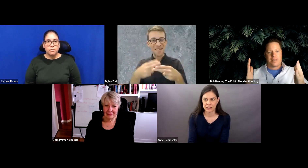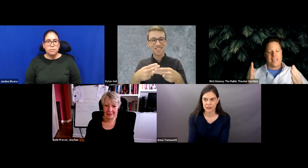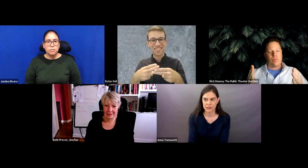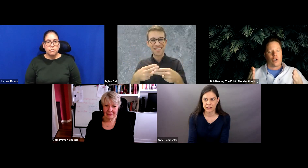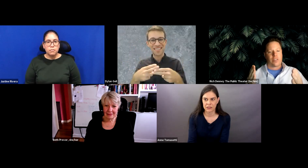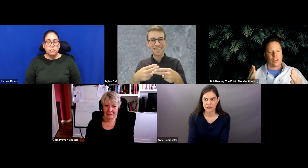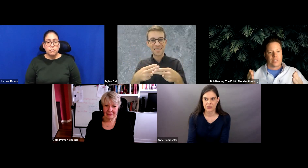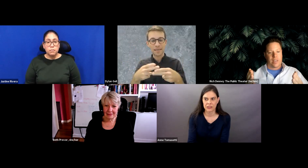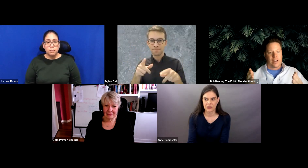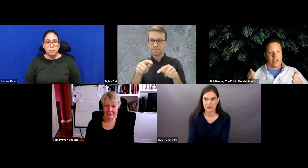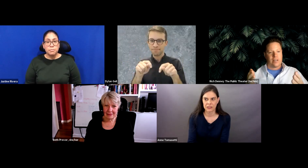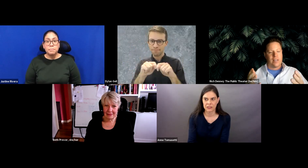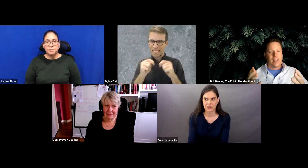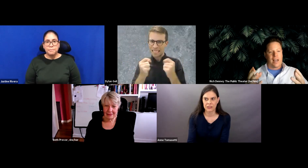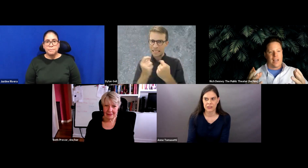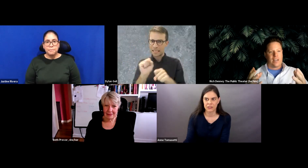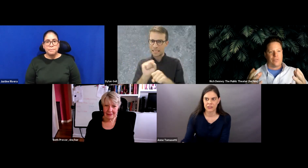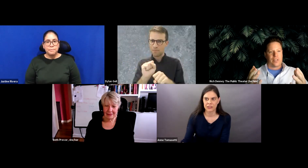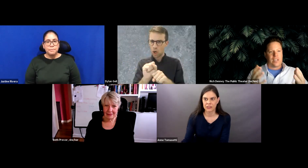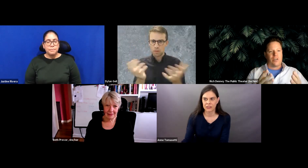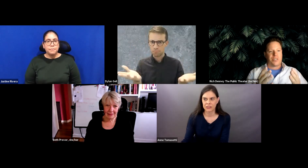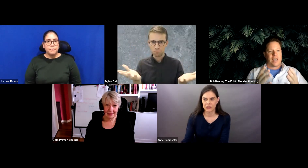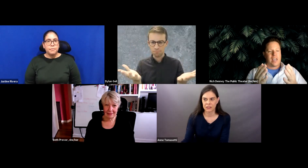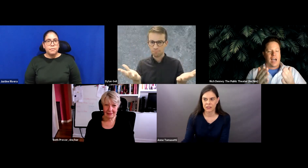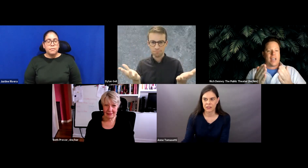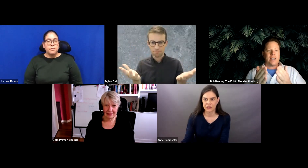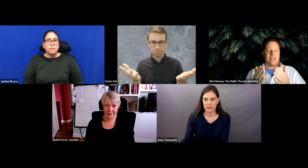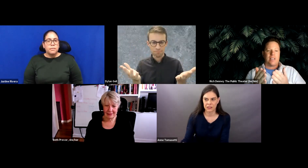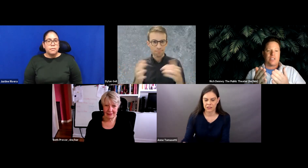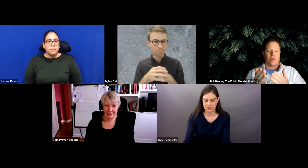teamwork that was there of Ido saying, "I need this to